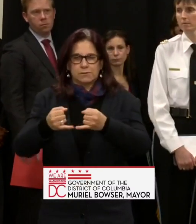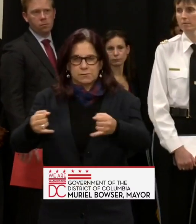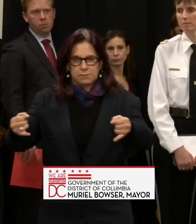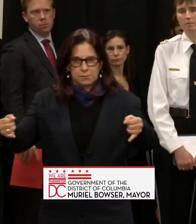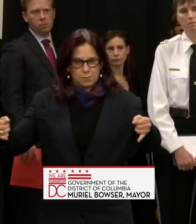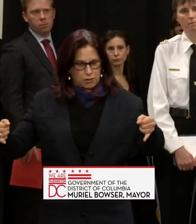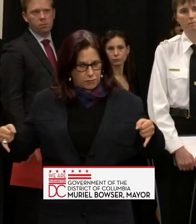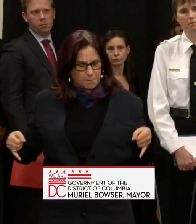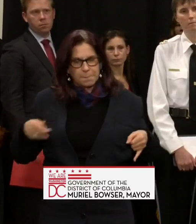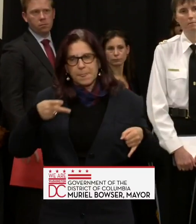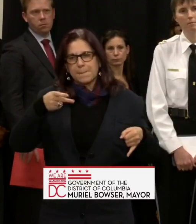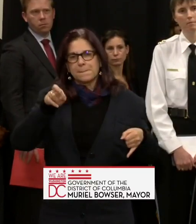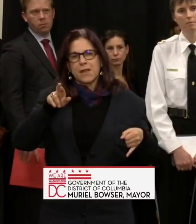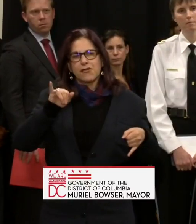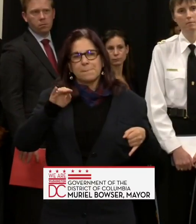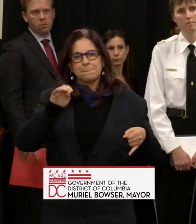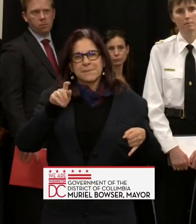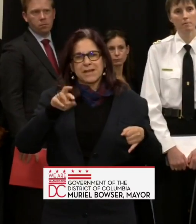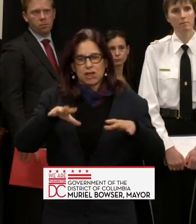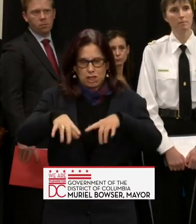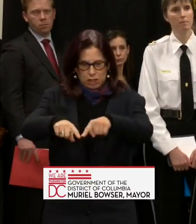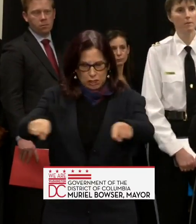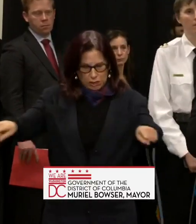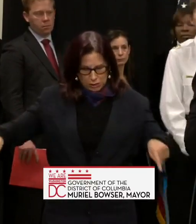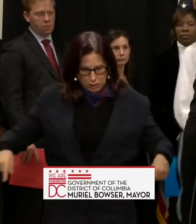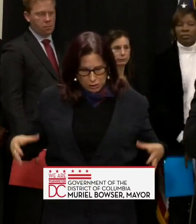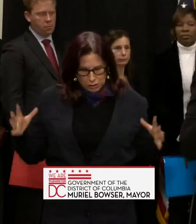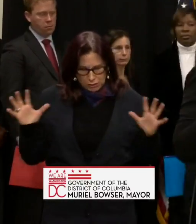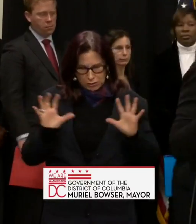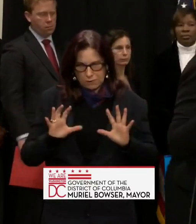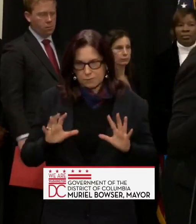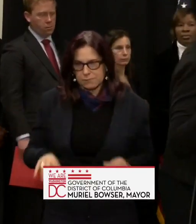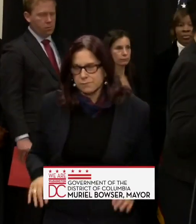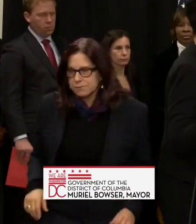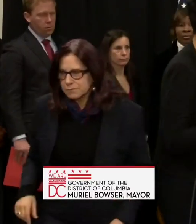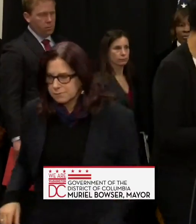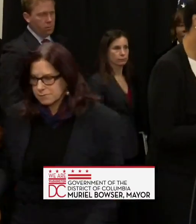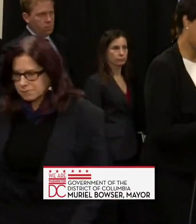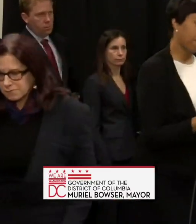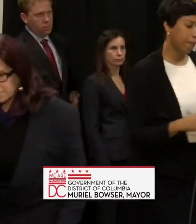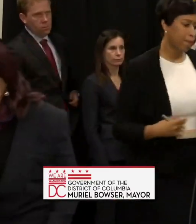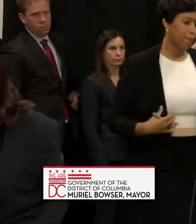IS THAT NEW? >> MAYOR: NO, I NEGLECTED TO MENTION IT. WHERE IS MY PARK POLICE OFFICER?